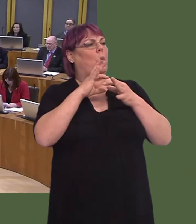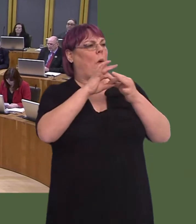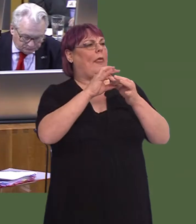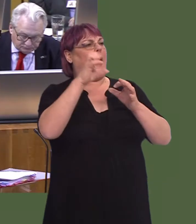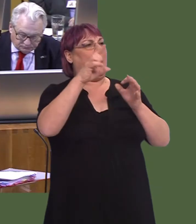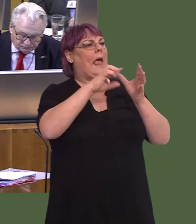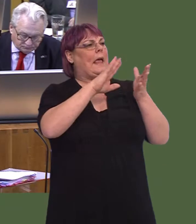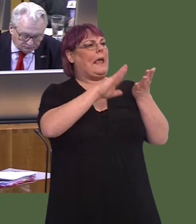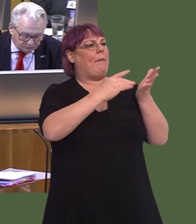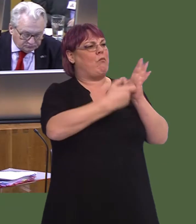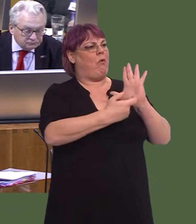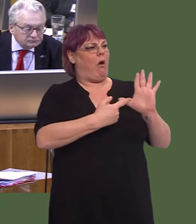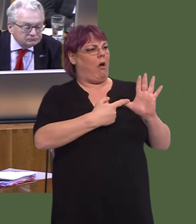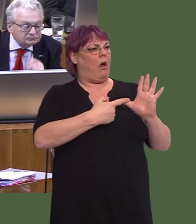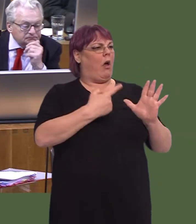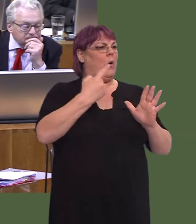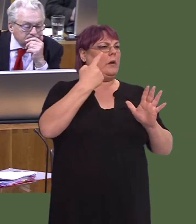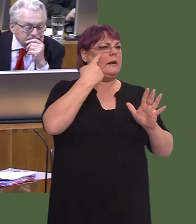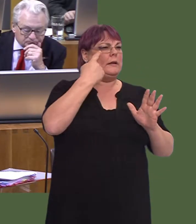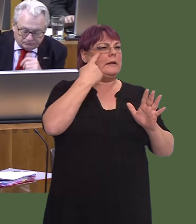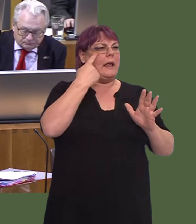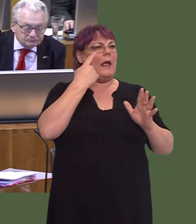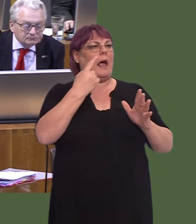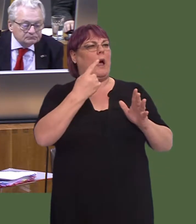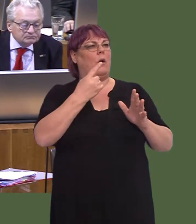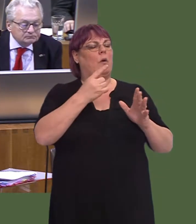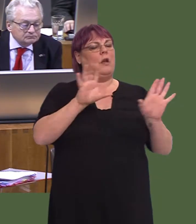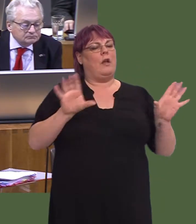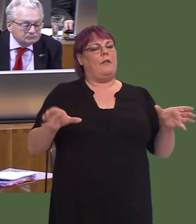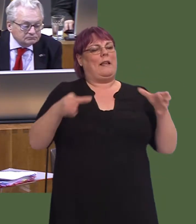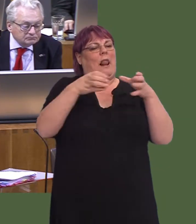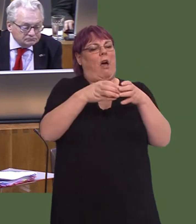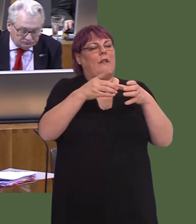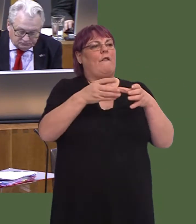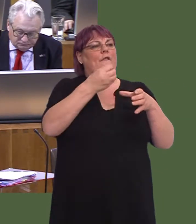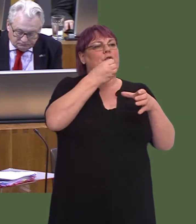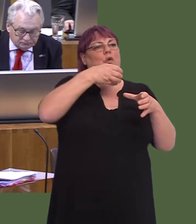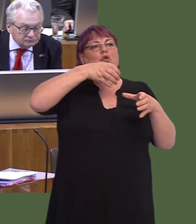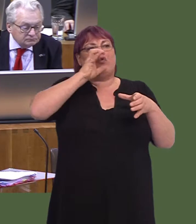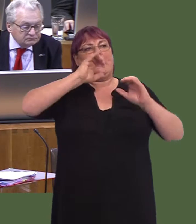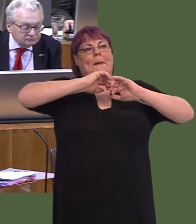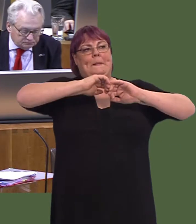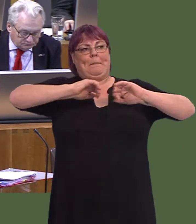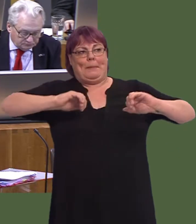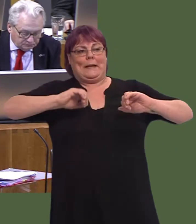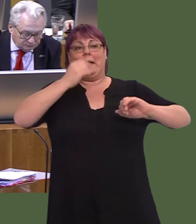to explore the implications of splitting the A3 food and drink use class, and we will look at how that might work.